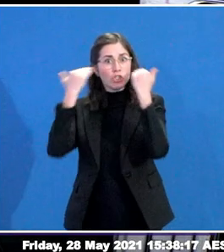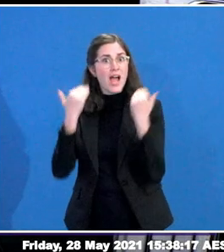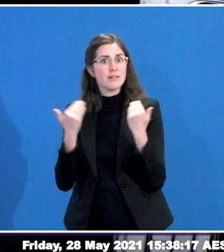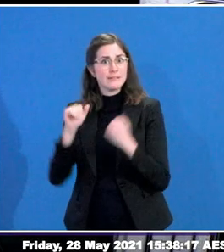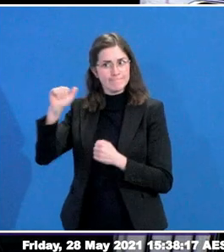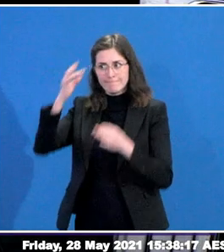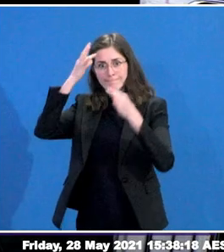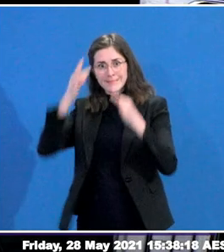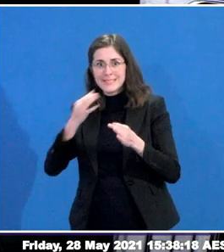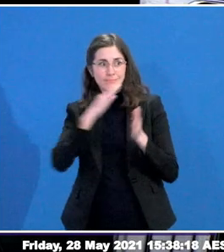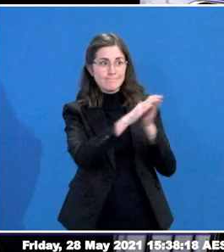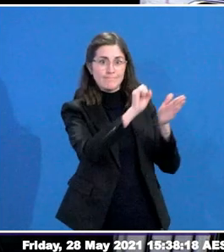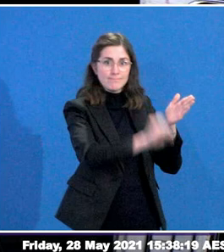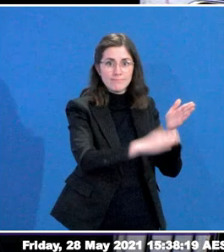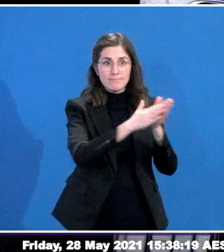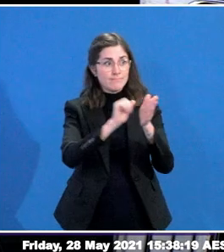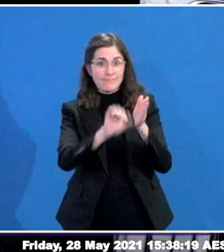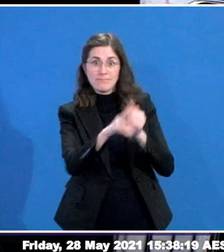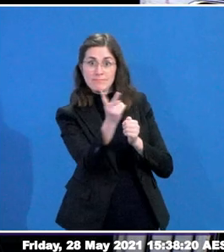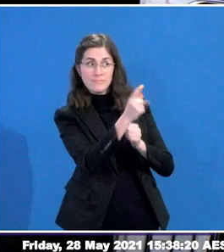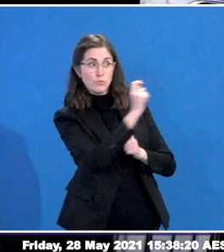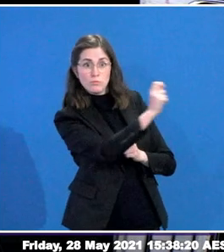the decisions to acquit SP1 and SP2.